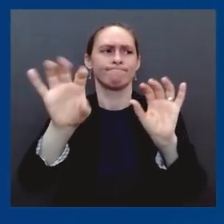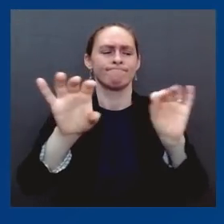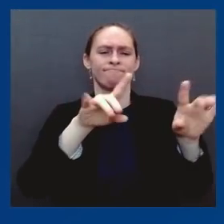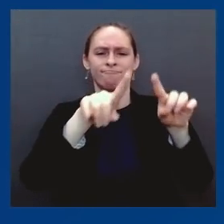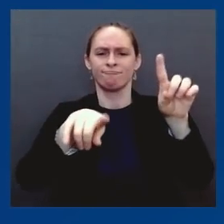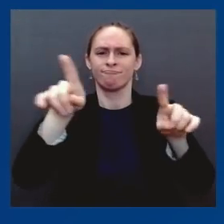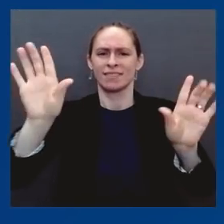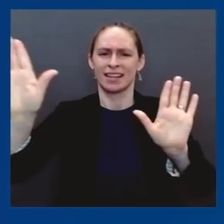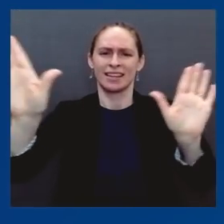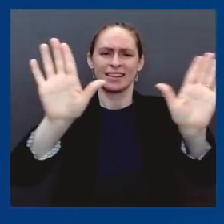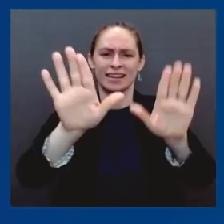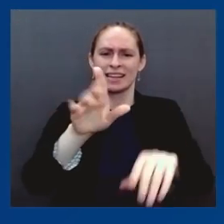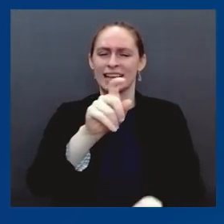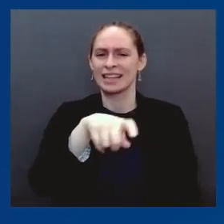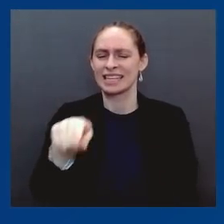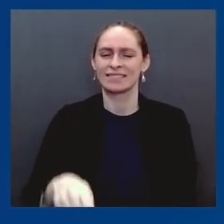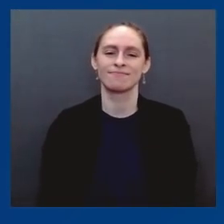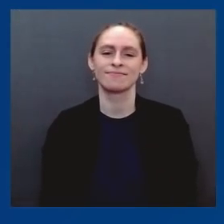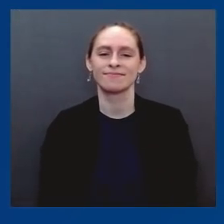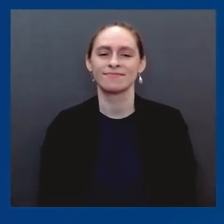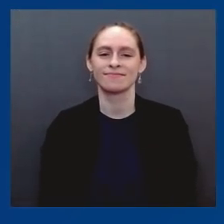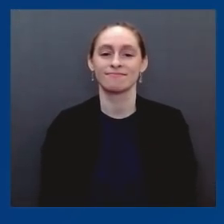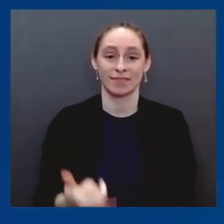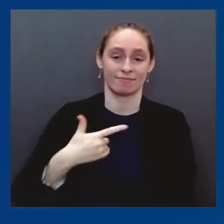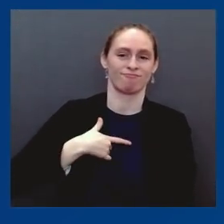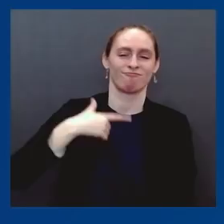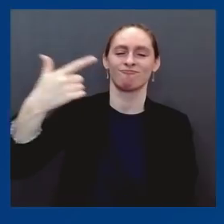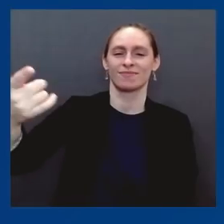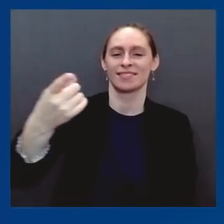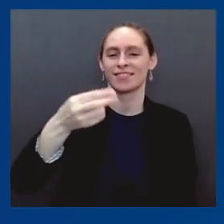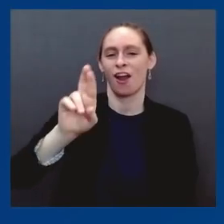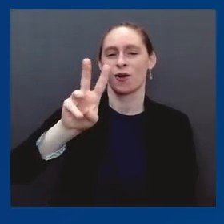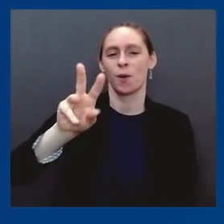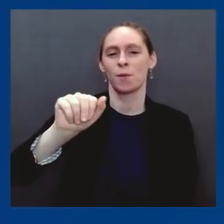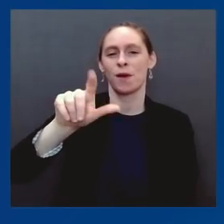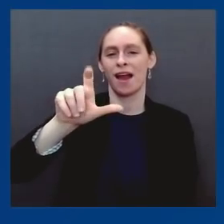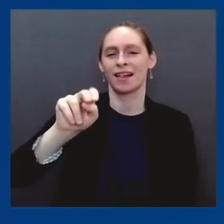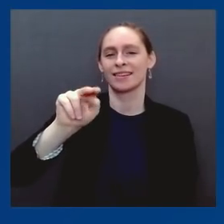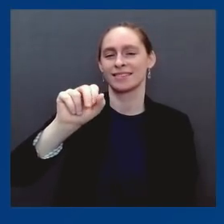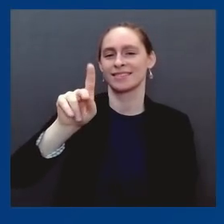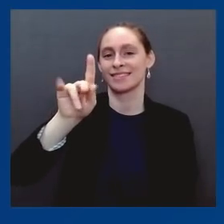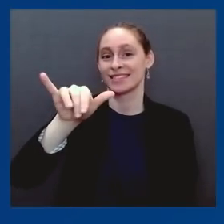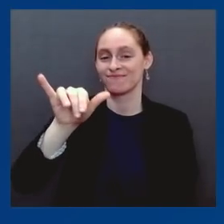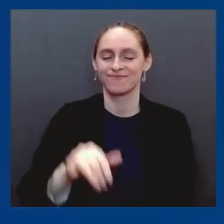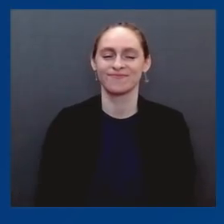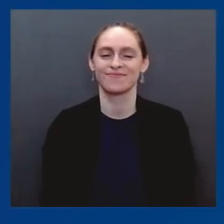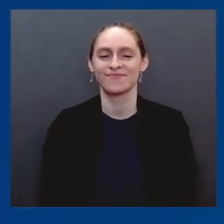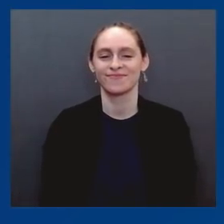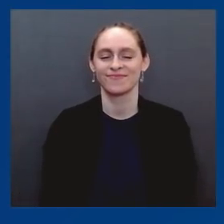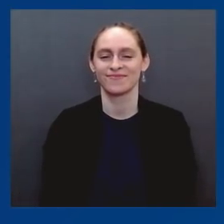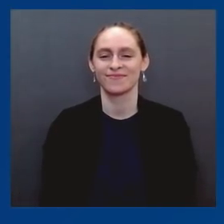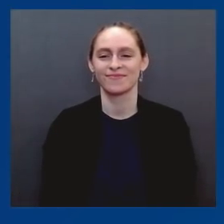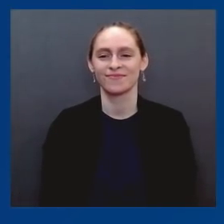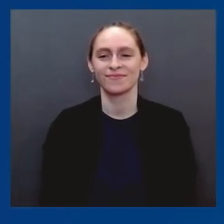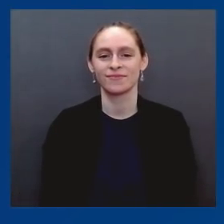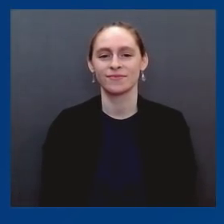Dr. Walensky: Thank you so much, Jeff. Good morning, everyone. I'd like to start by walking you through today's data. The current seven-day daily average of cases